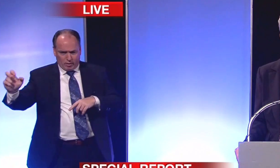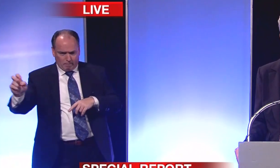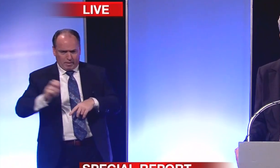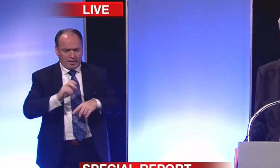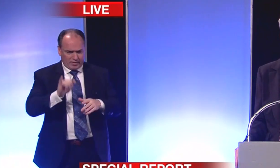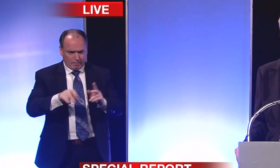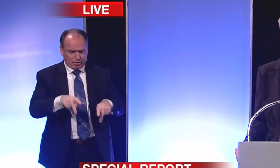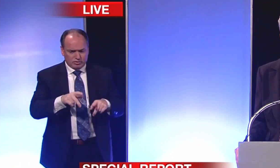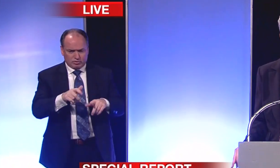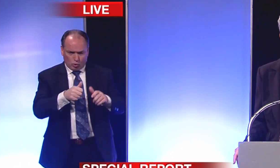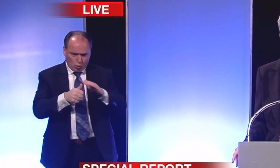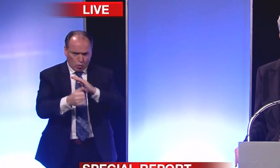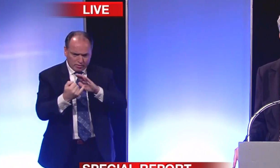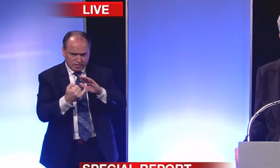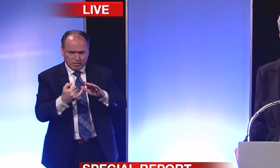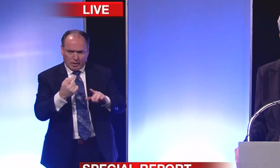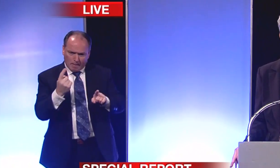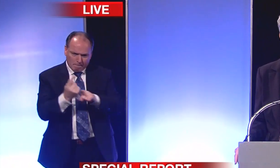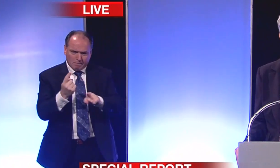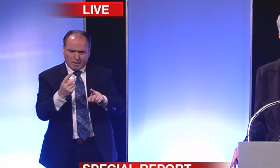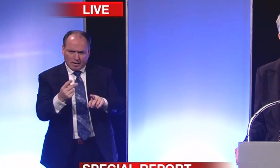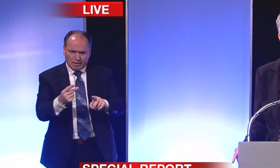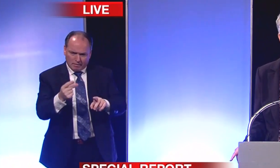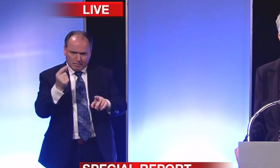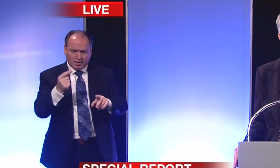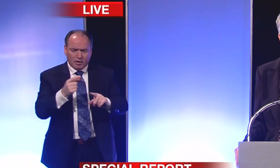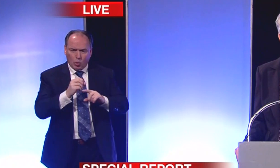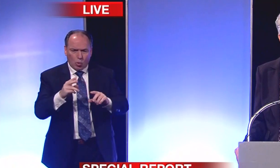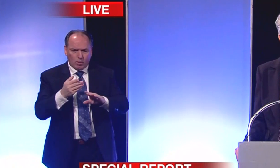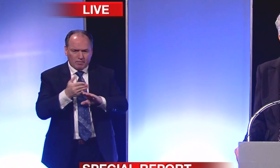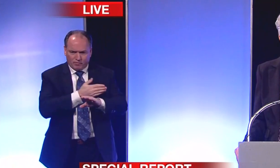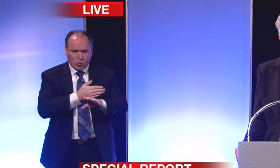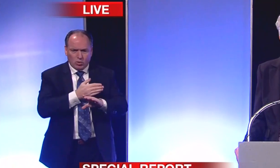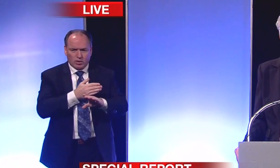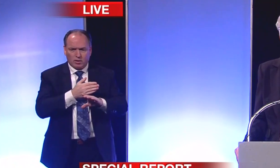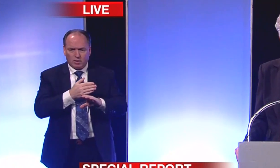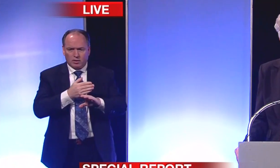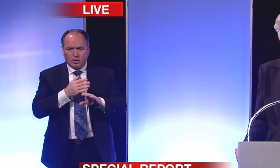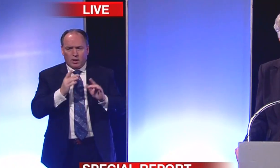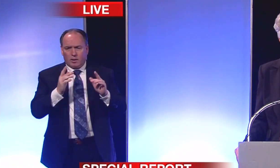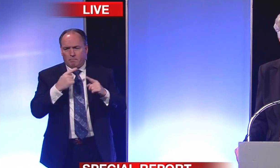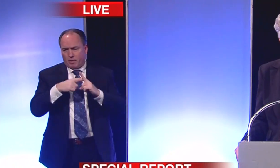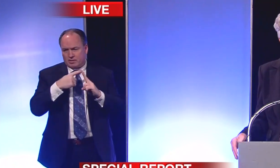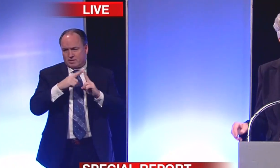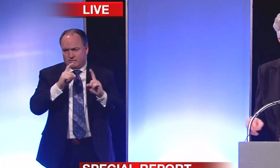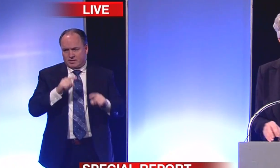THAT WOULD HELP A LOT. ANY CLUE HOW LONG THIS PERSON WAS BACK, AND I SAID THE TRAVEL WAS FAIRLY RECENT.